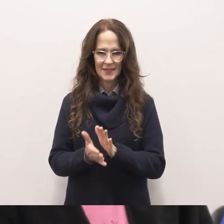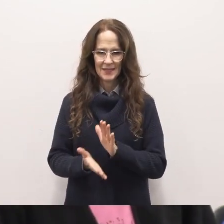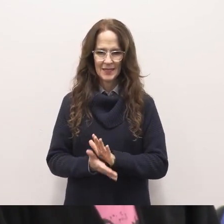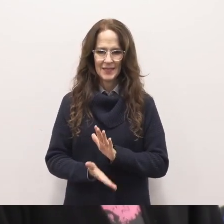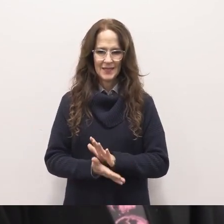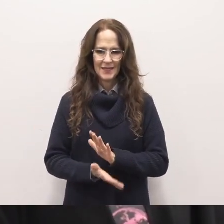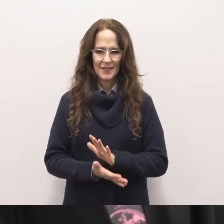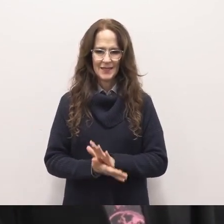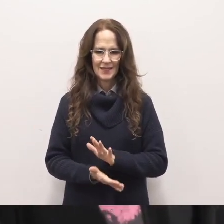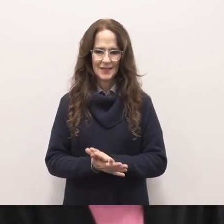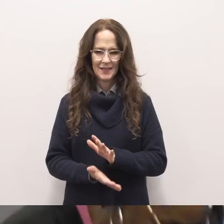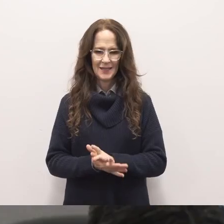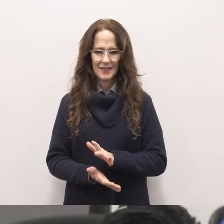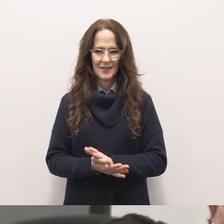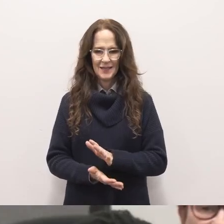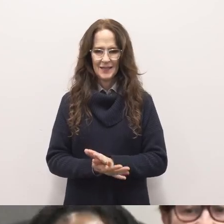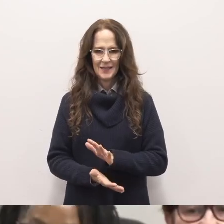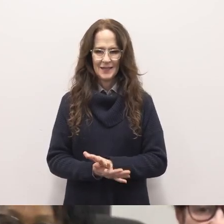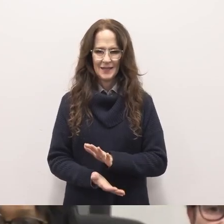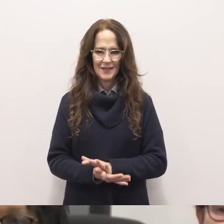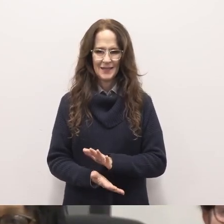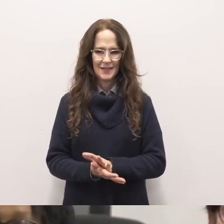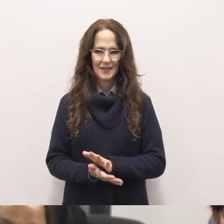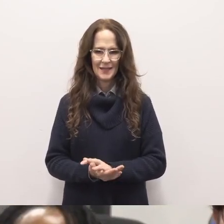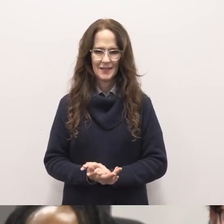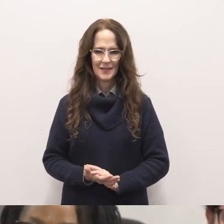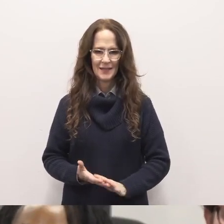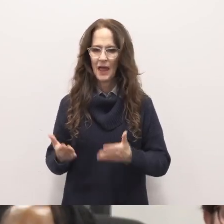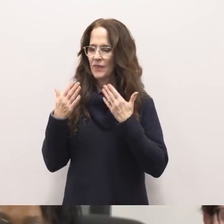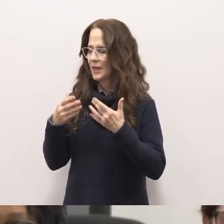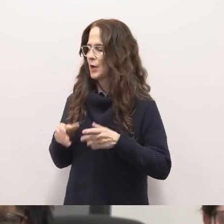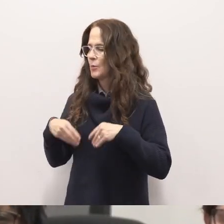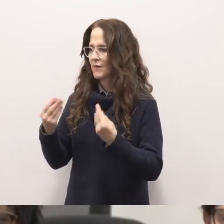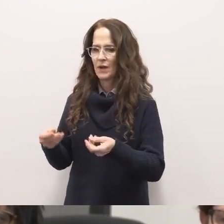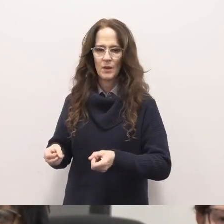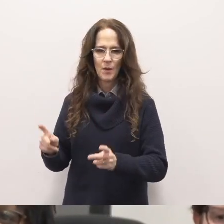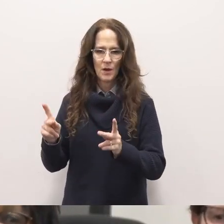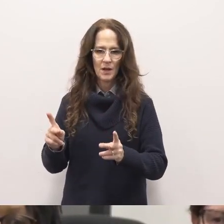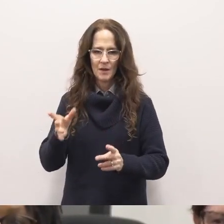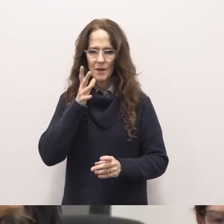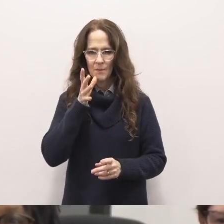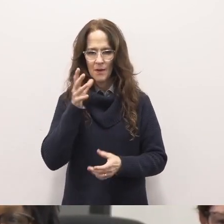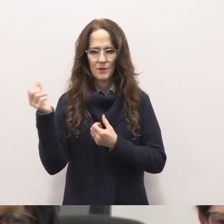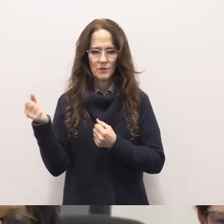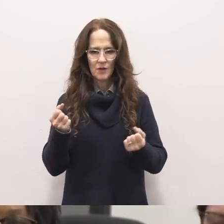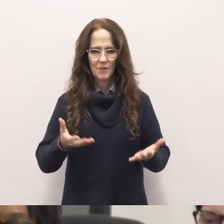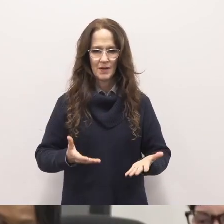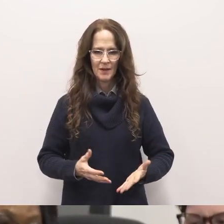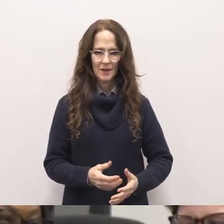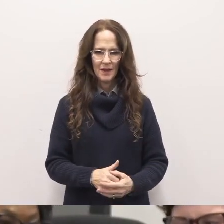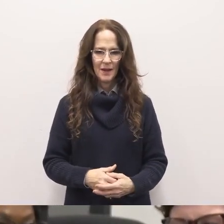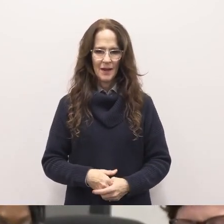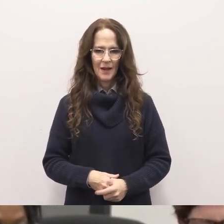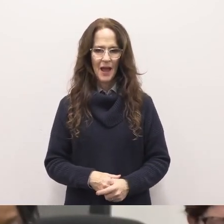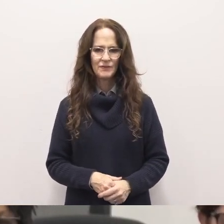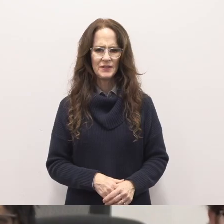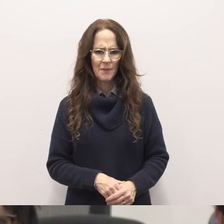I'd like to talk to you just for providing this opportunity and also my mom for driving me here. Thank you, mom. Love you.